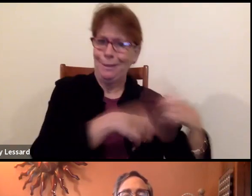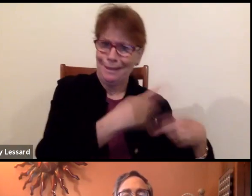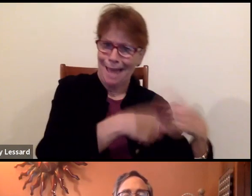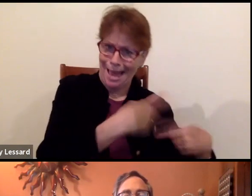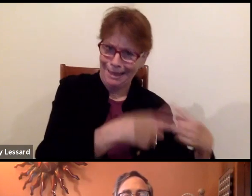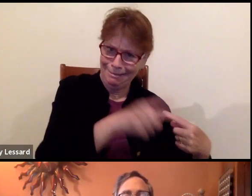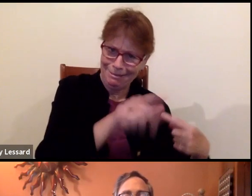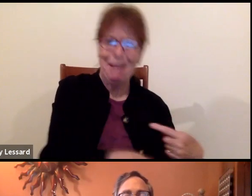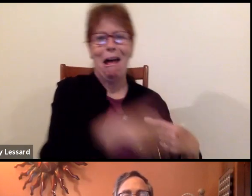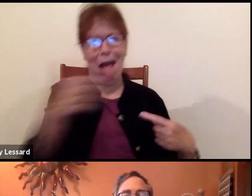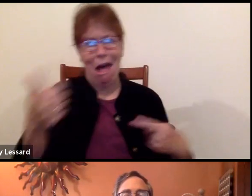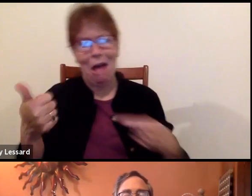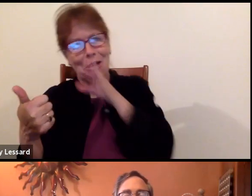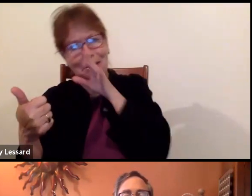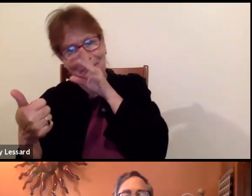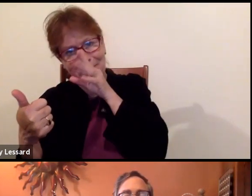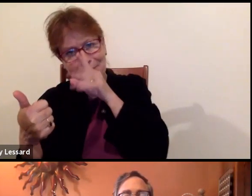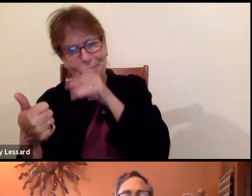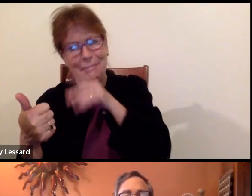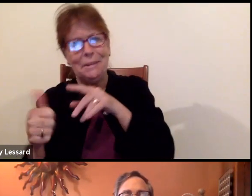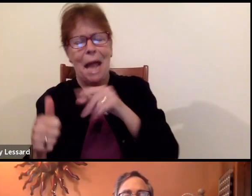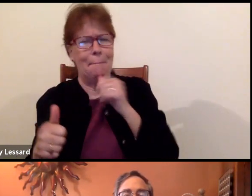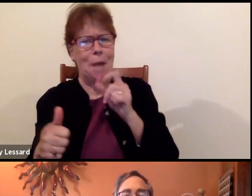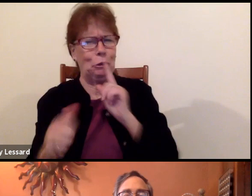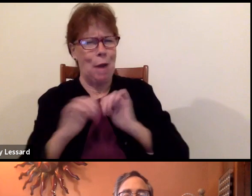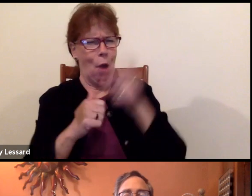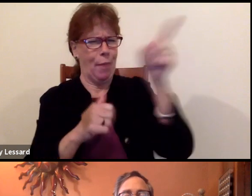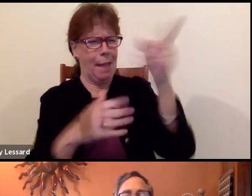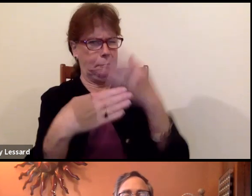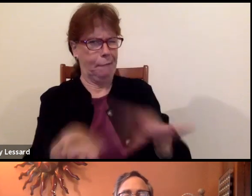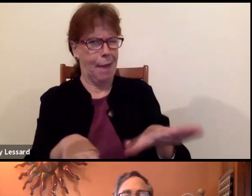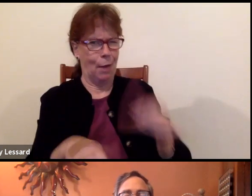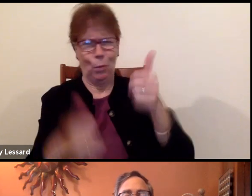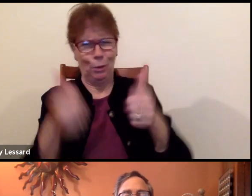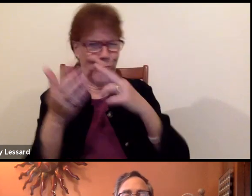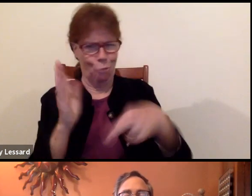sign, and Dan will continue to do the voiceover. And then when we switch